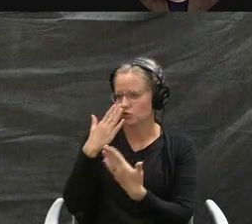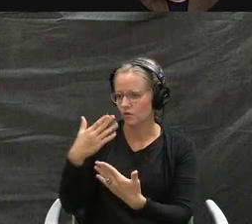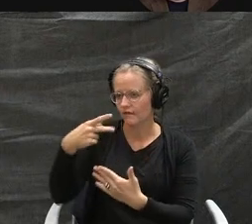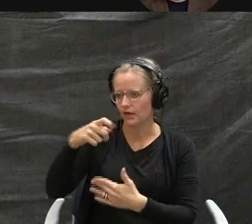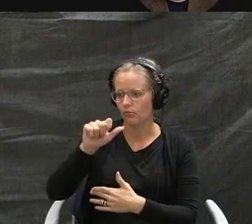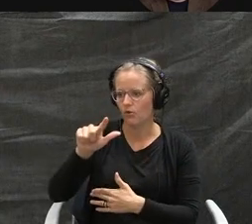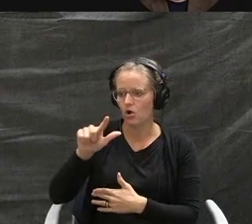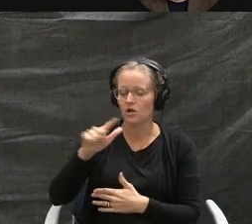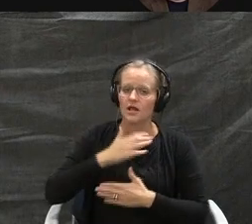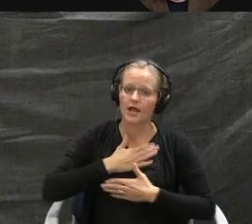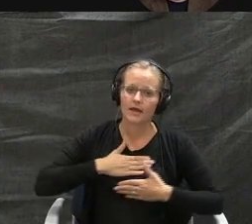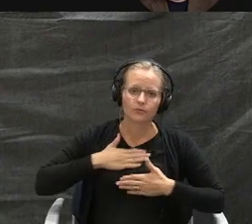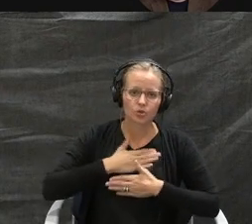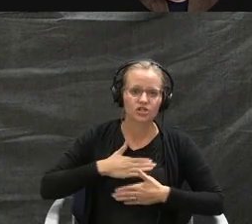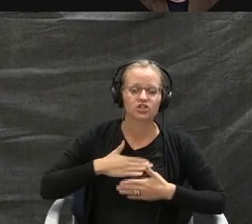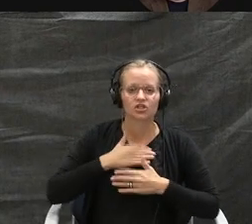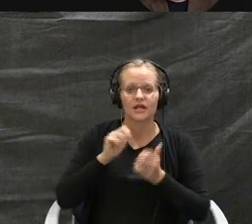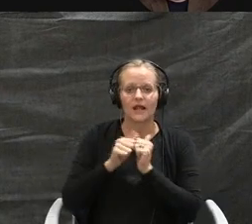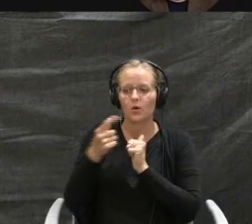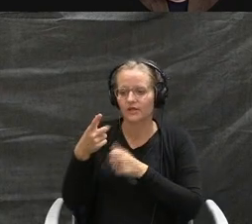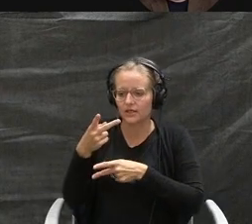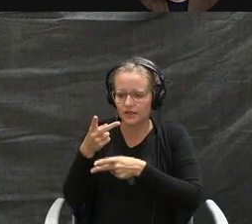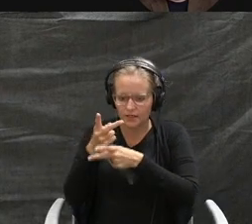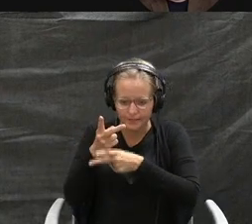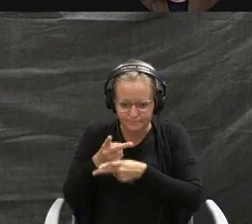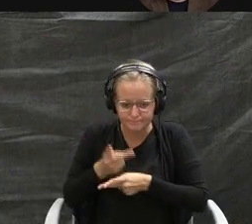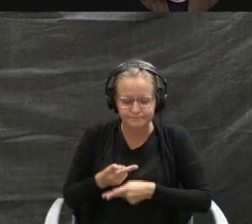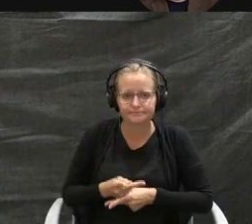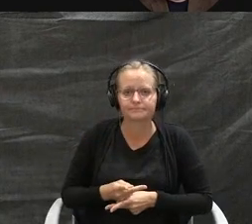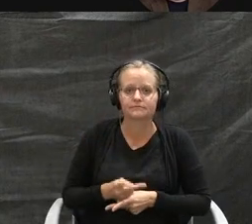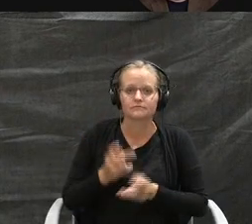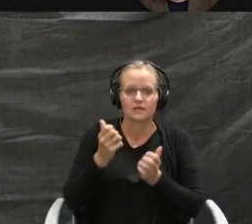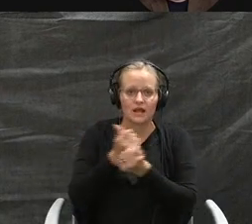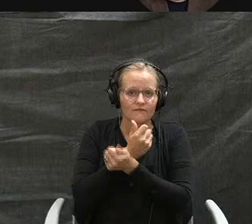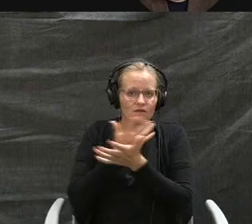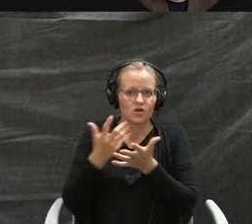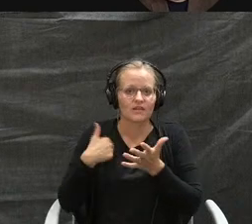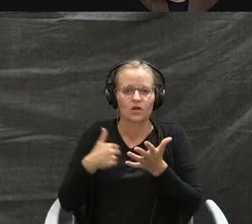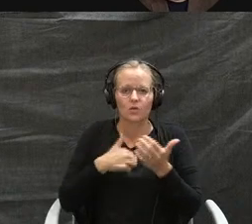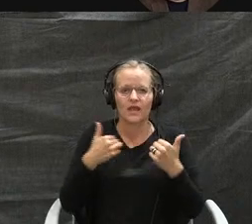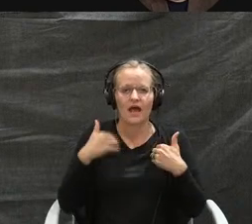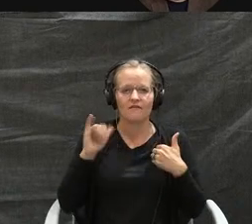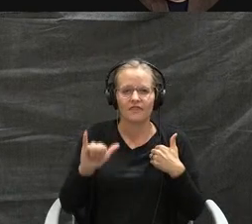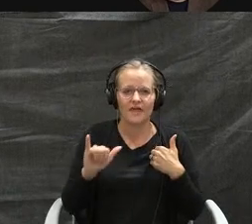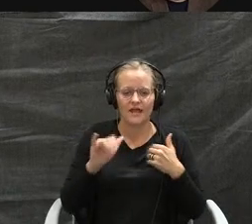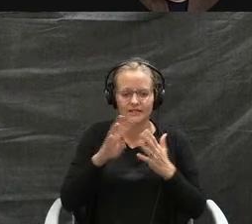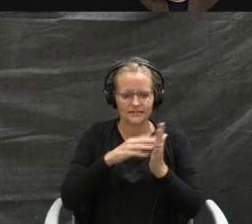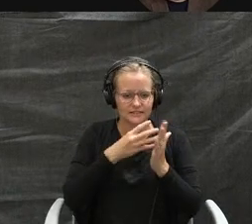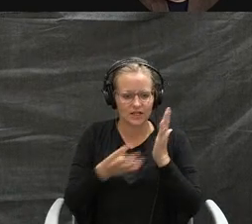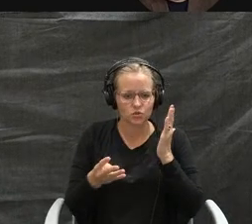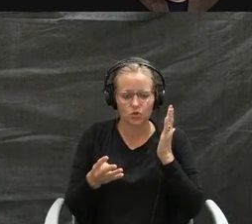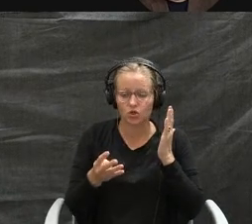appreciate how he keeps track of all these bonds. You know, we go through that ladder schedule like once or twice a year and